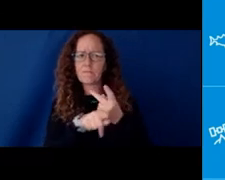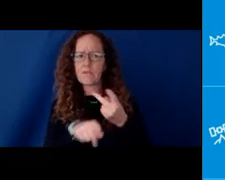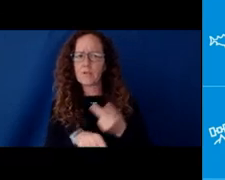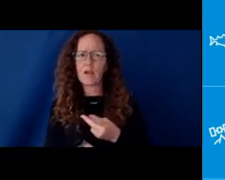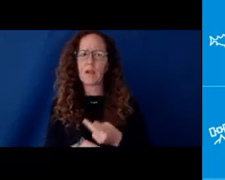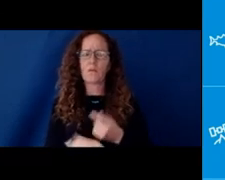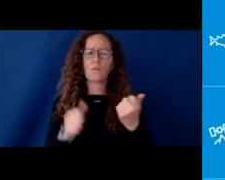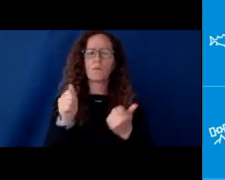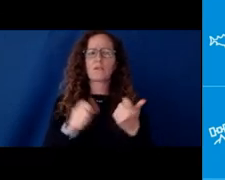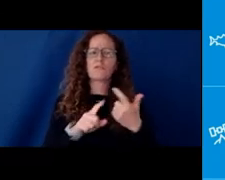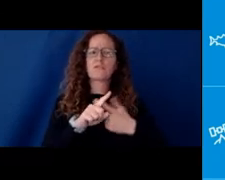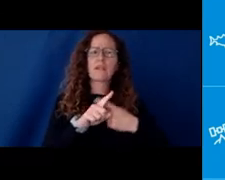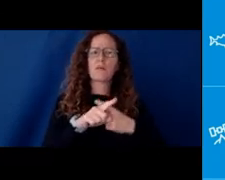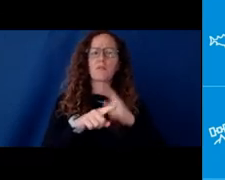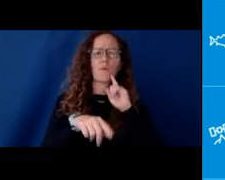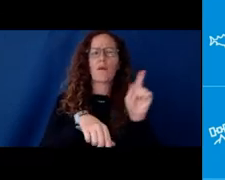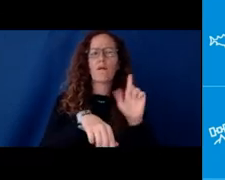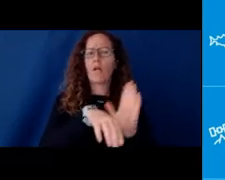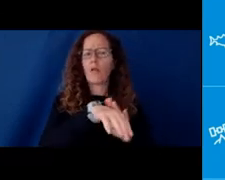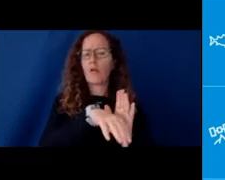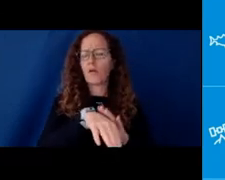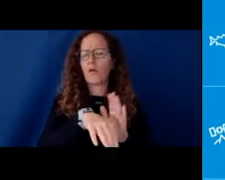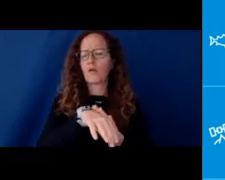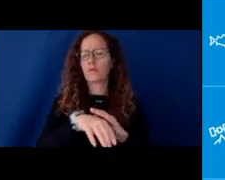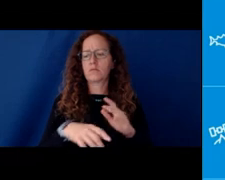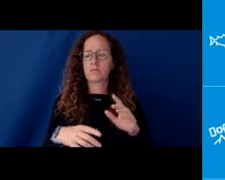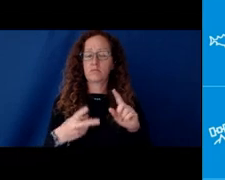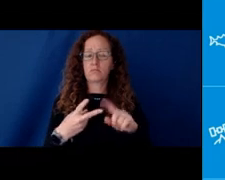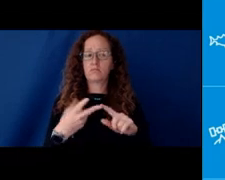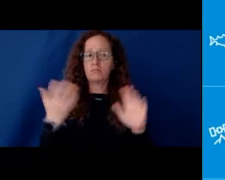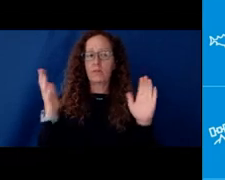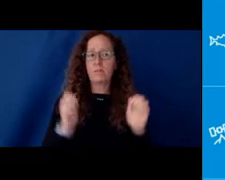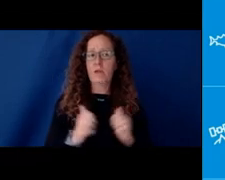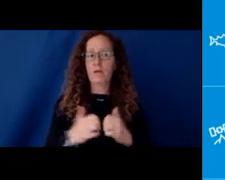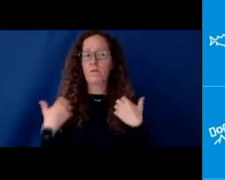you know, where the health risks were at that particular point. And, we conducted a similar